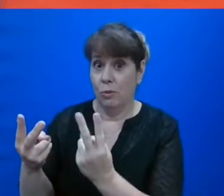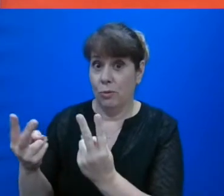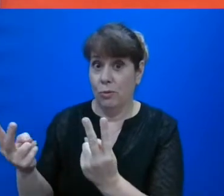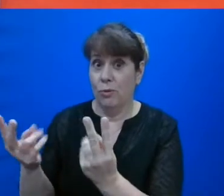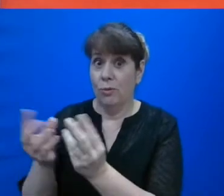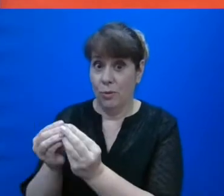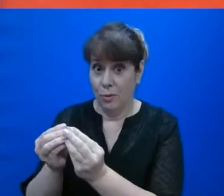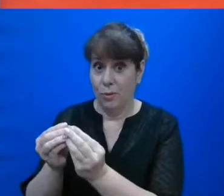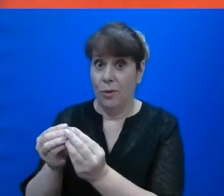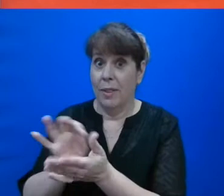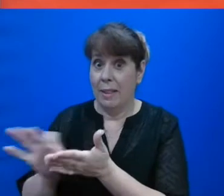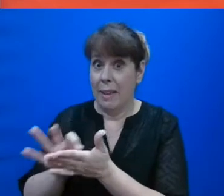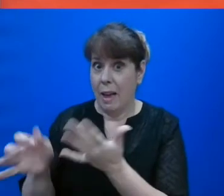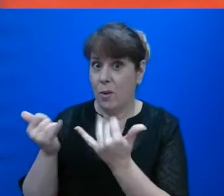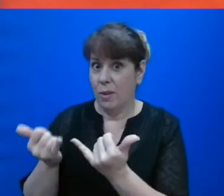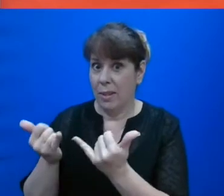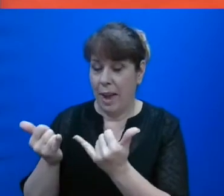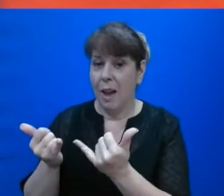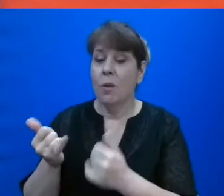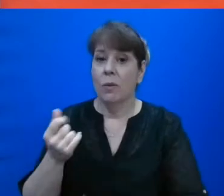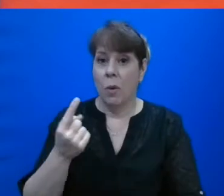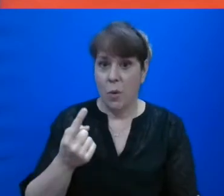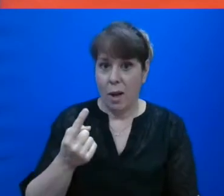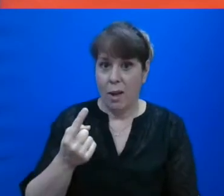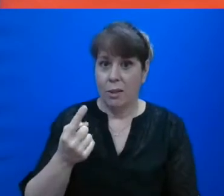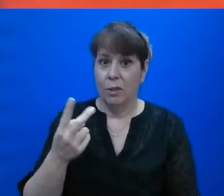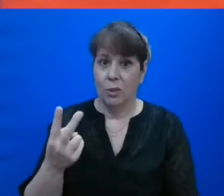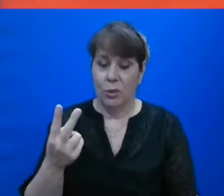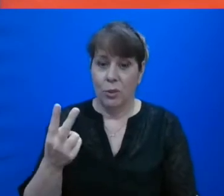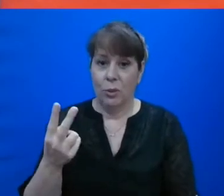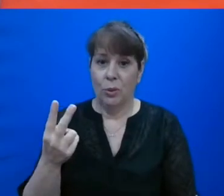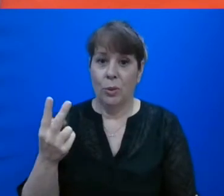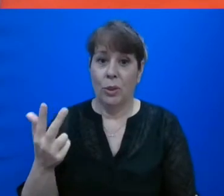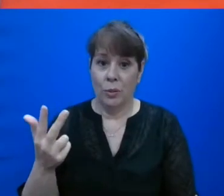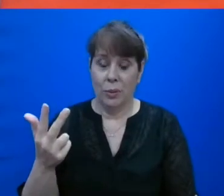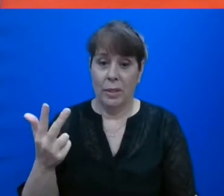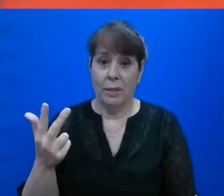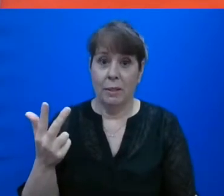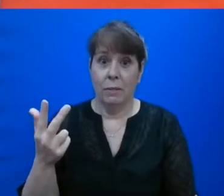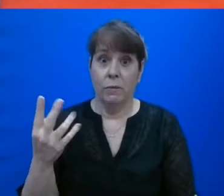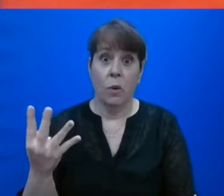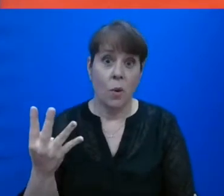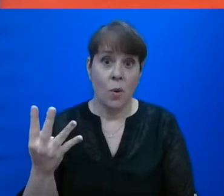HOW MANY WE HAVE. WE HAVE ONE, TWO, THREE, FOUR.